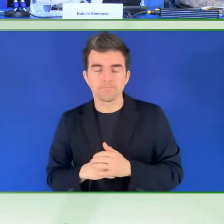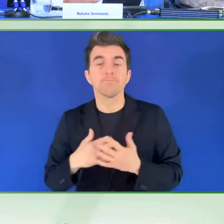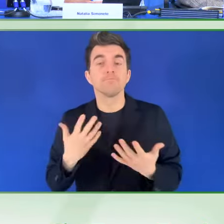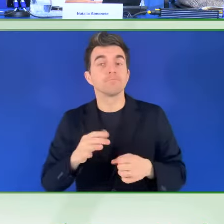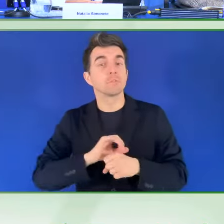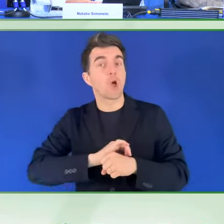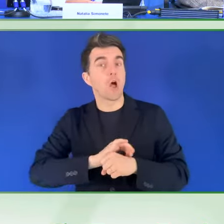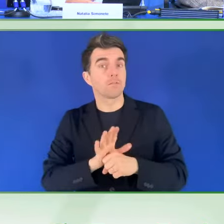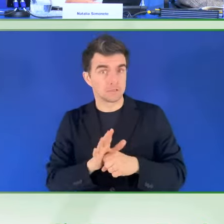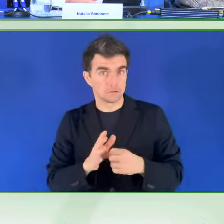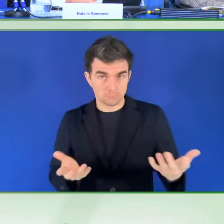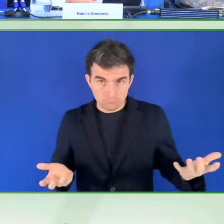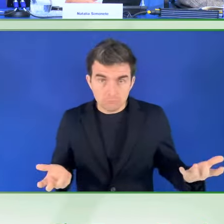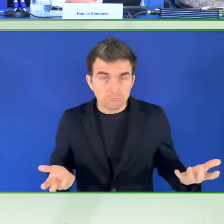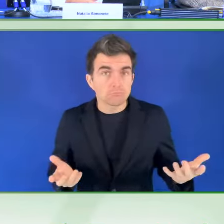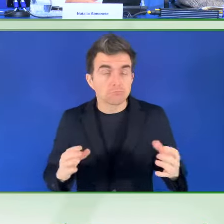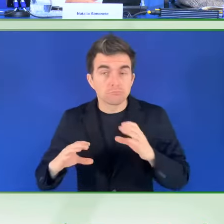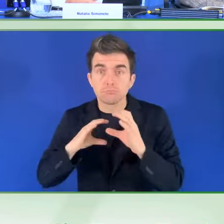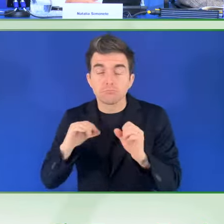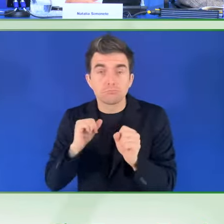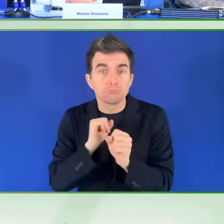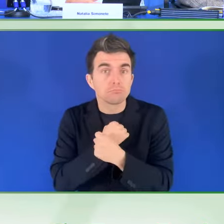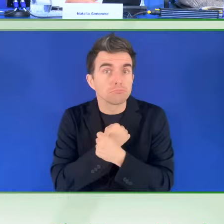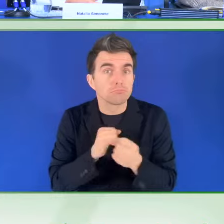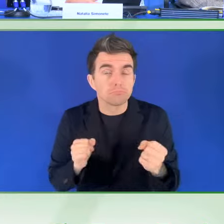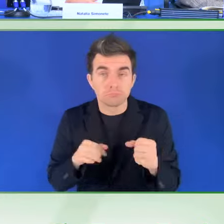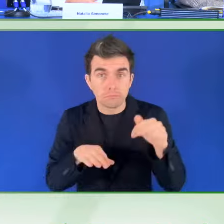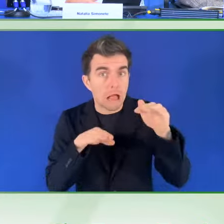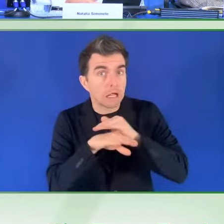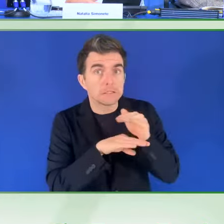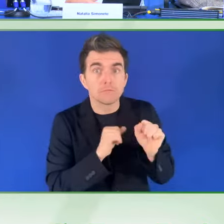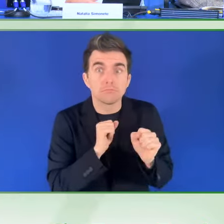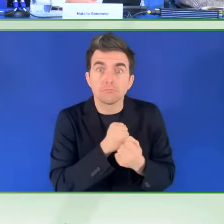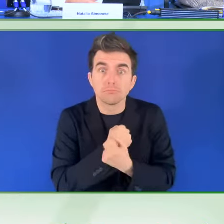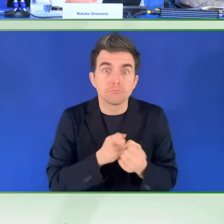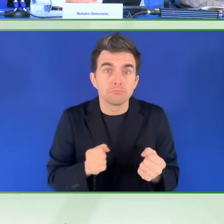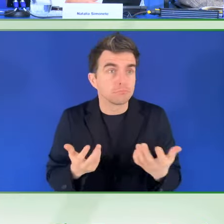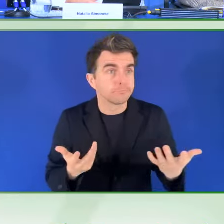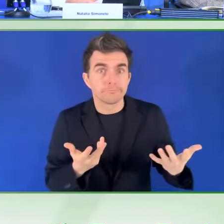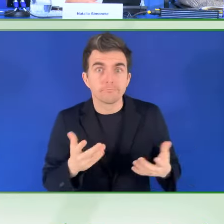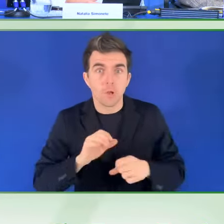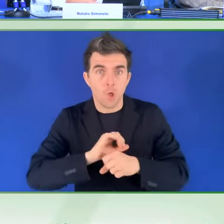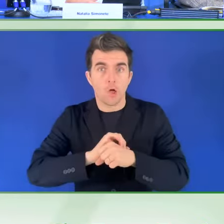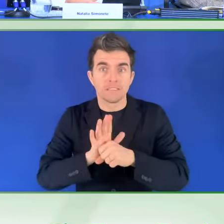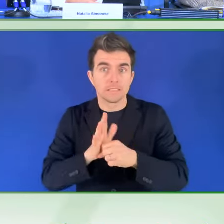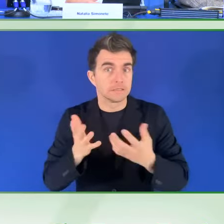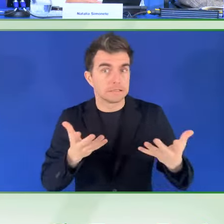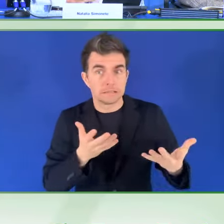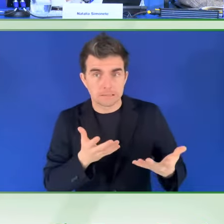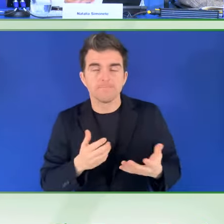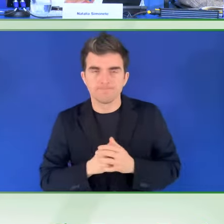We all know, one child, one encounter, can change the world. Thank you.